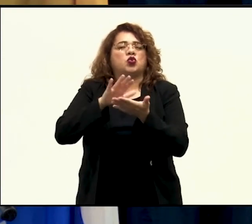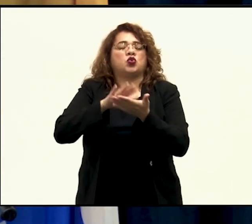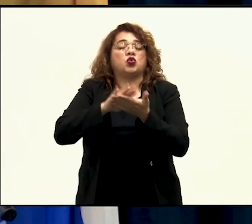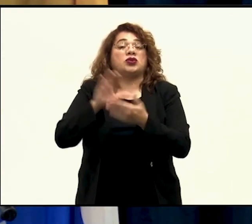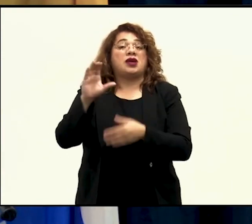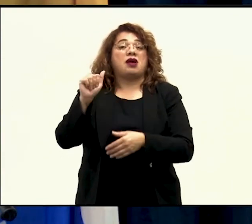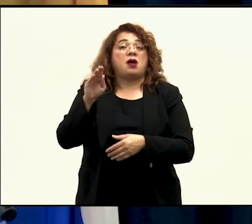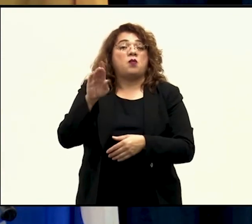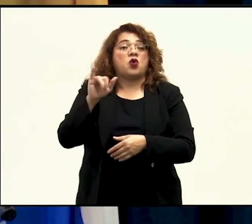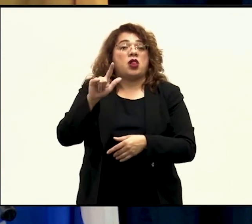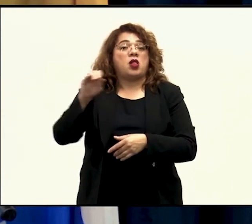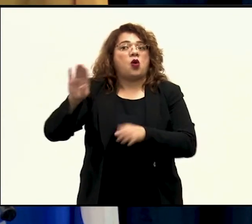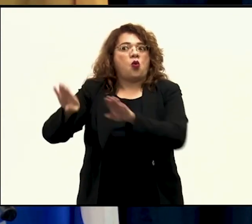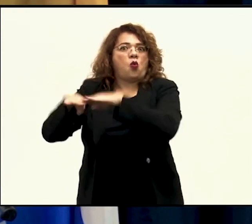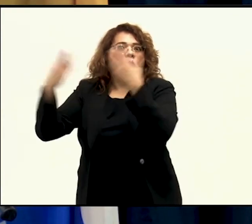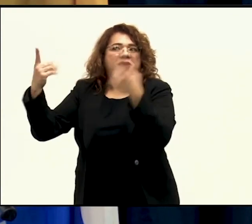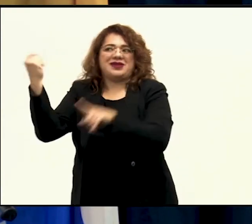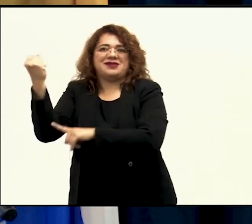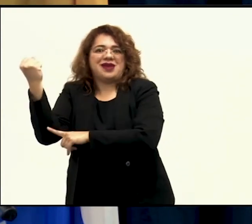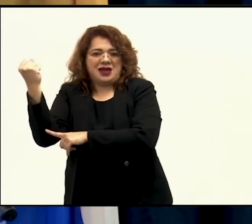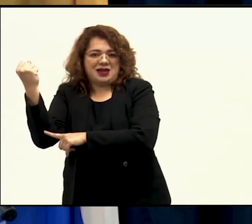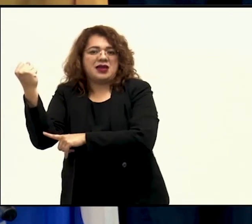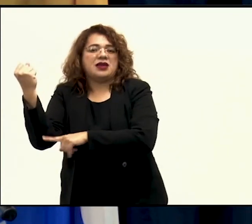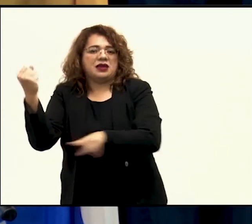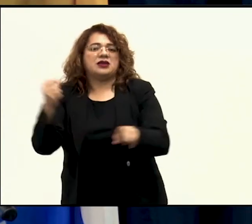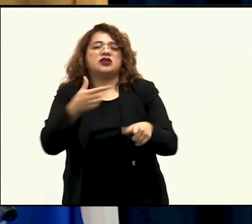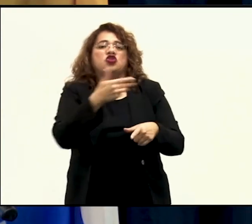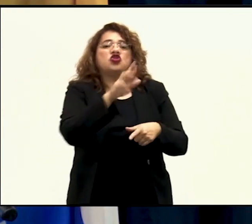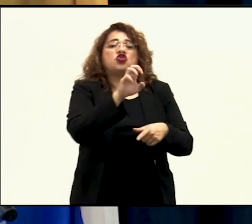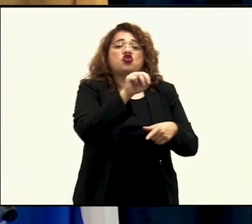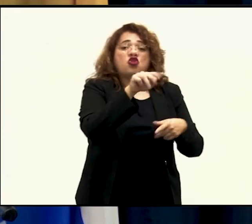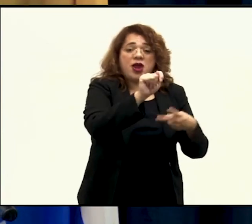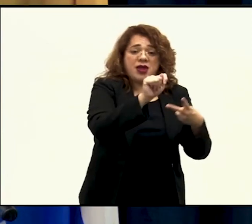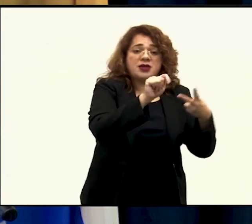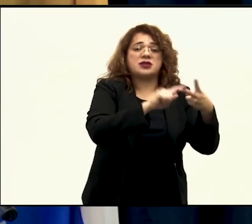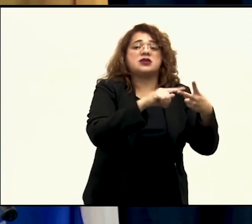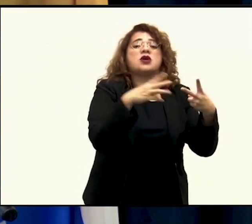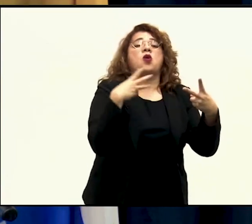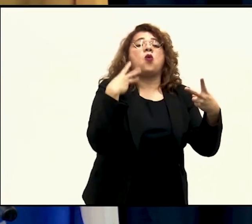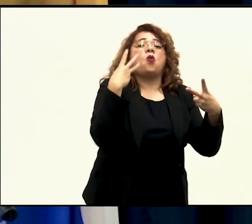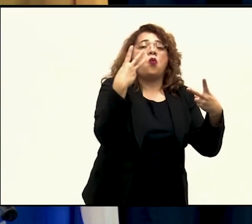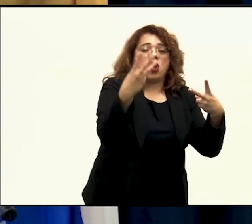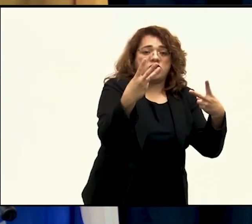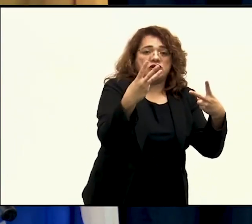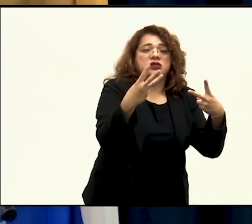We're also now at Grant elementary school and at Washington middle school and more schools will be added as well.